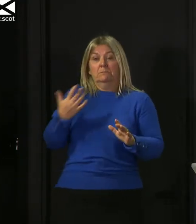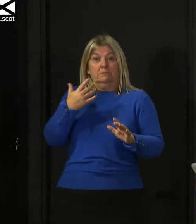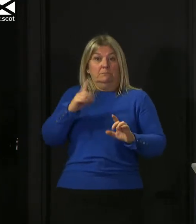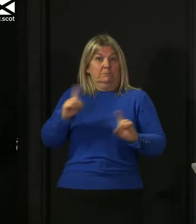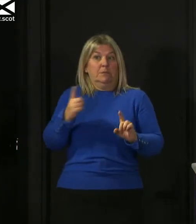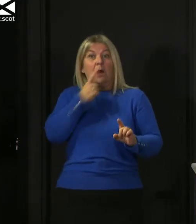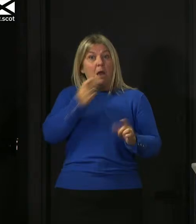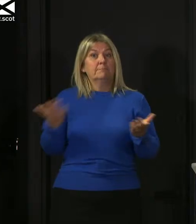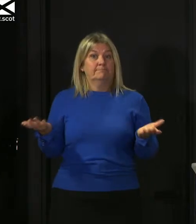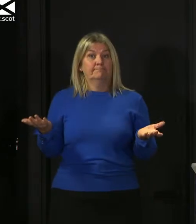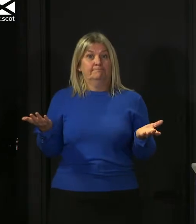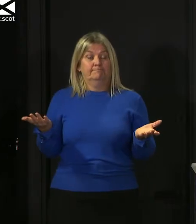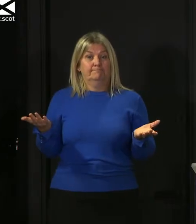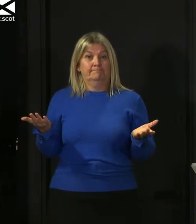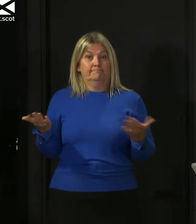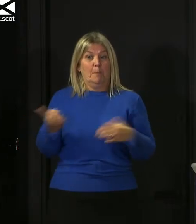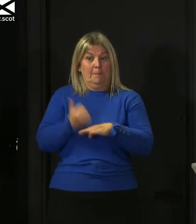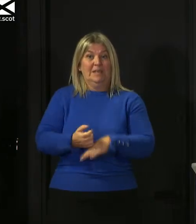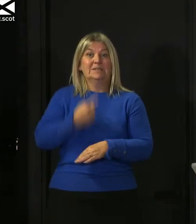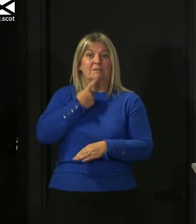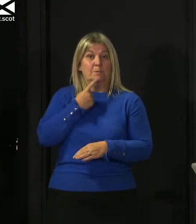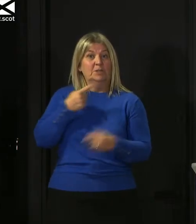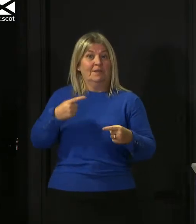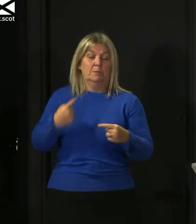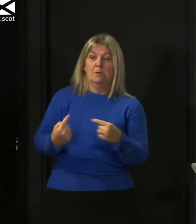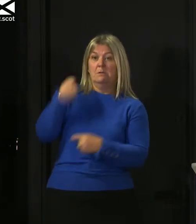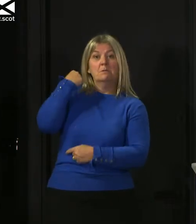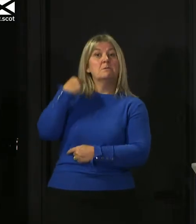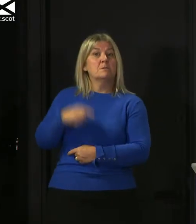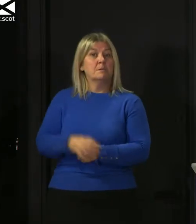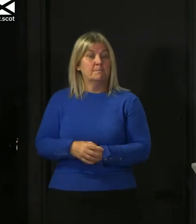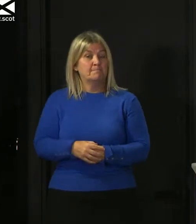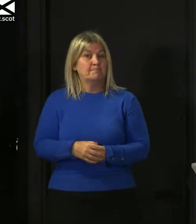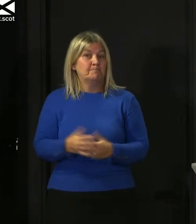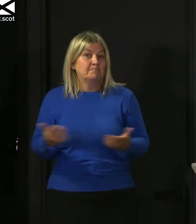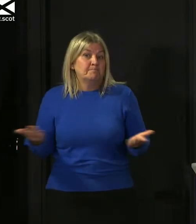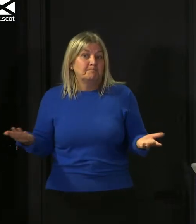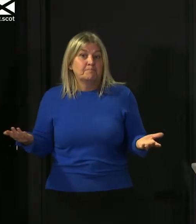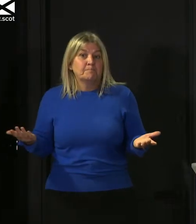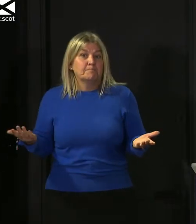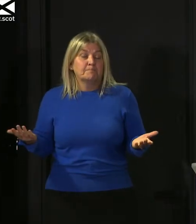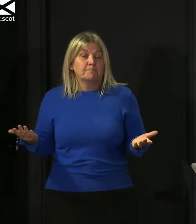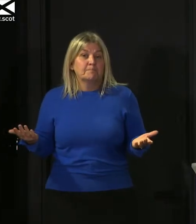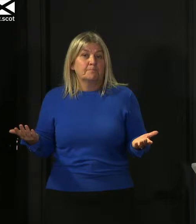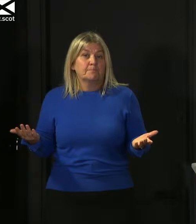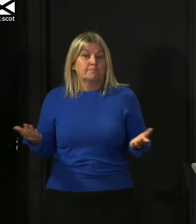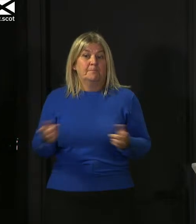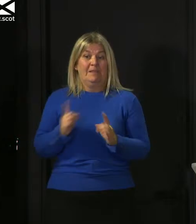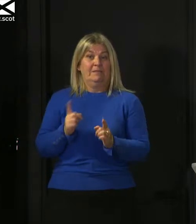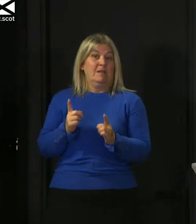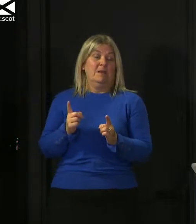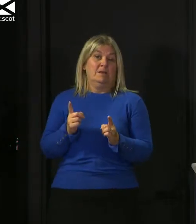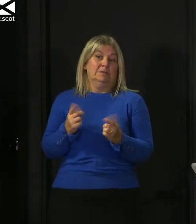on the knowledge that we had at the time. And I think that is the reasonable thing to have done,